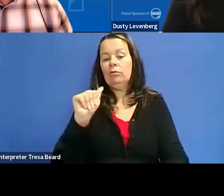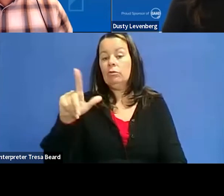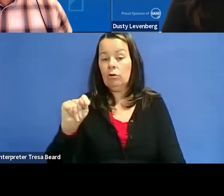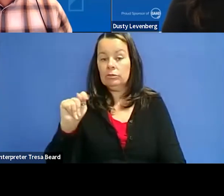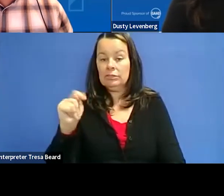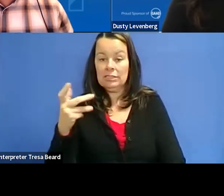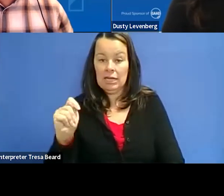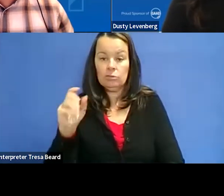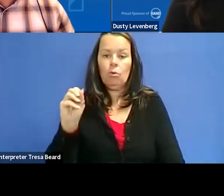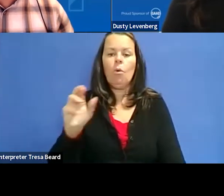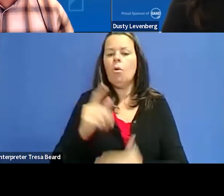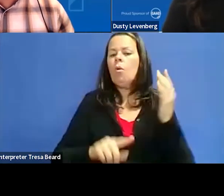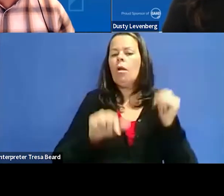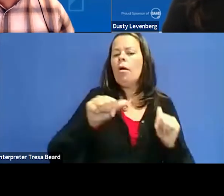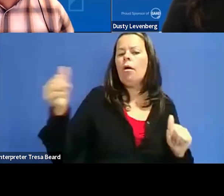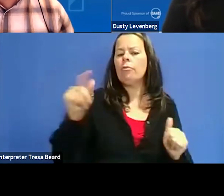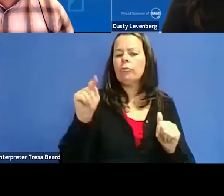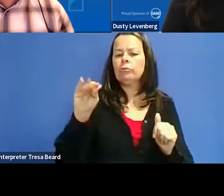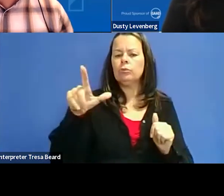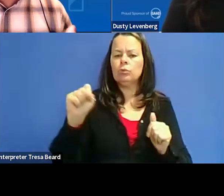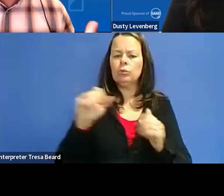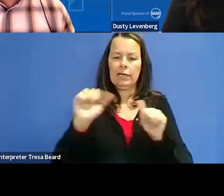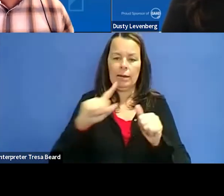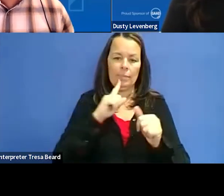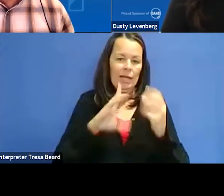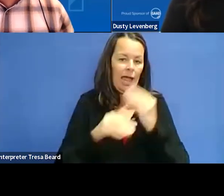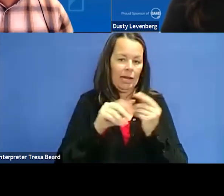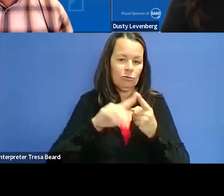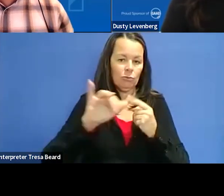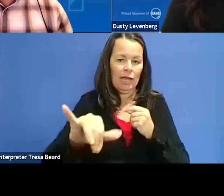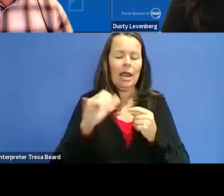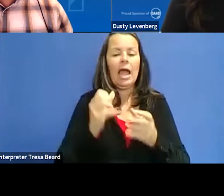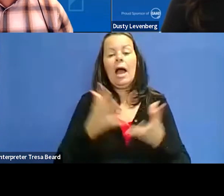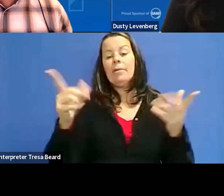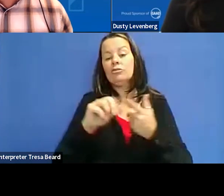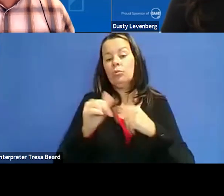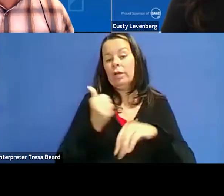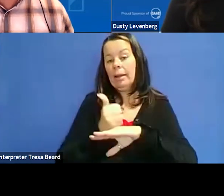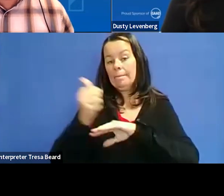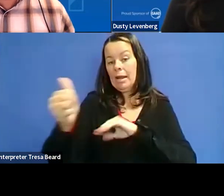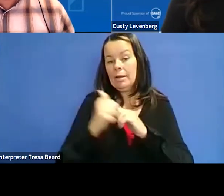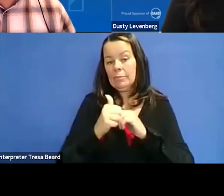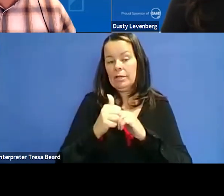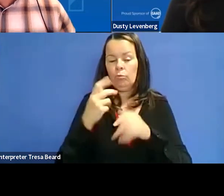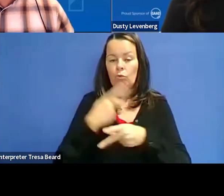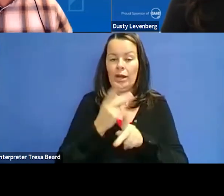or what other tools can be added to it? How much do we blame the product development team and how much is really realistic?